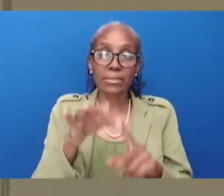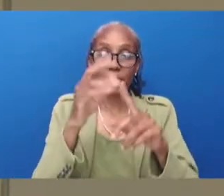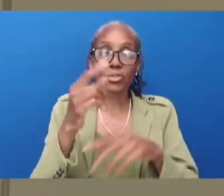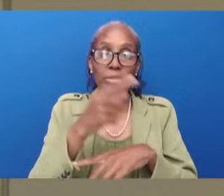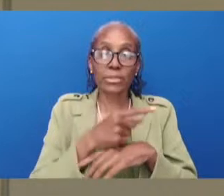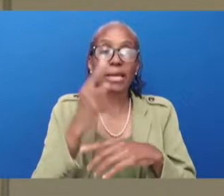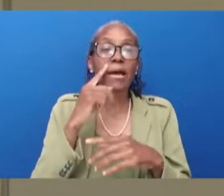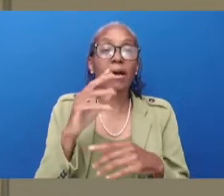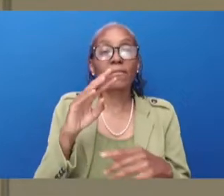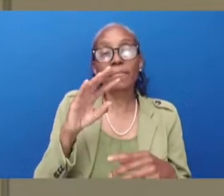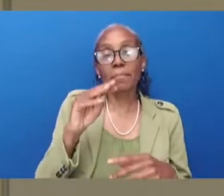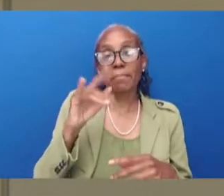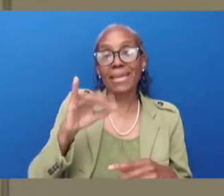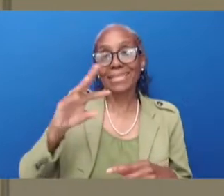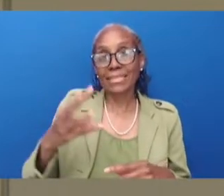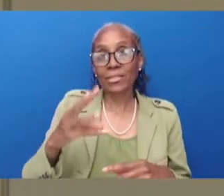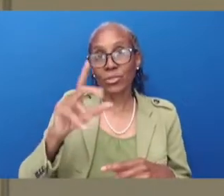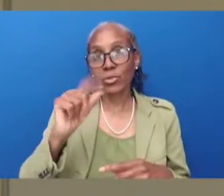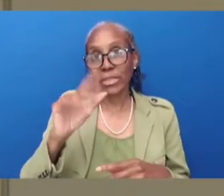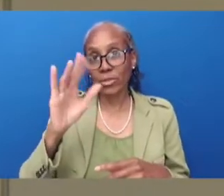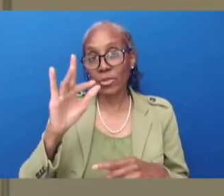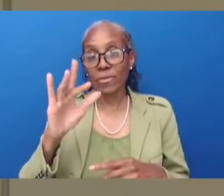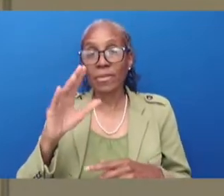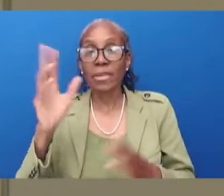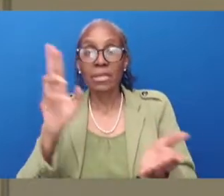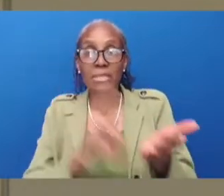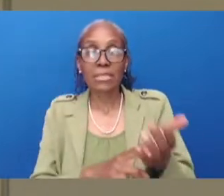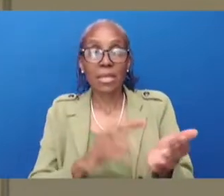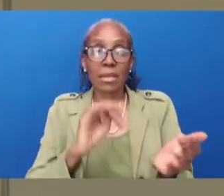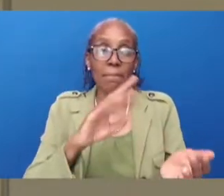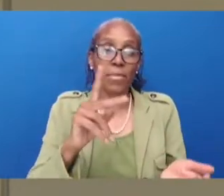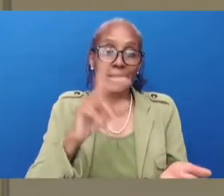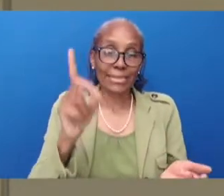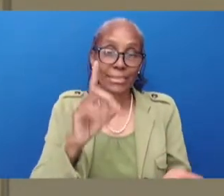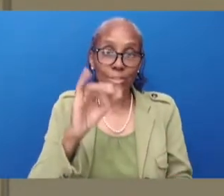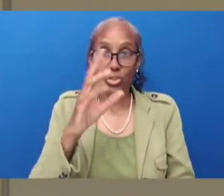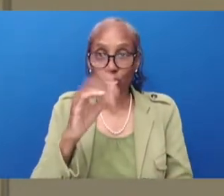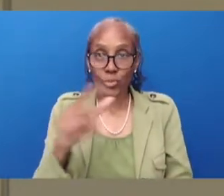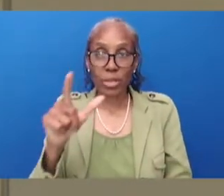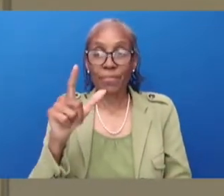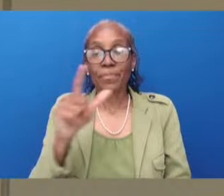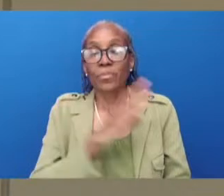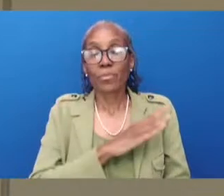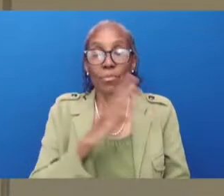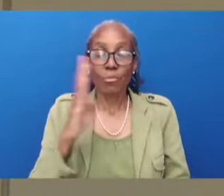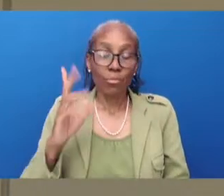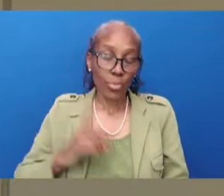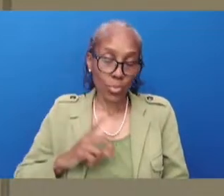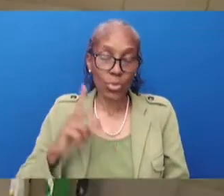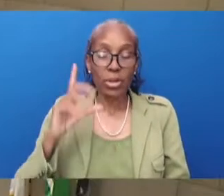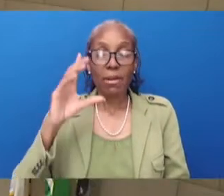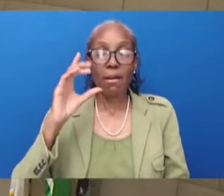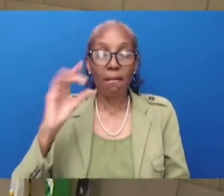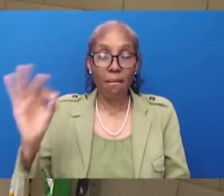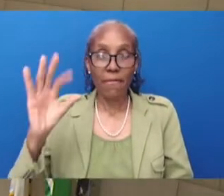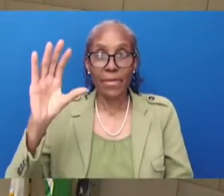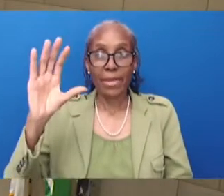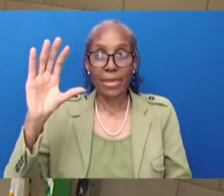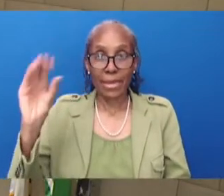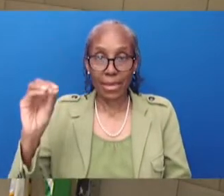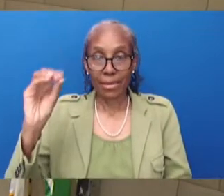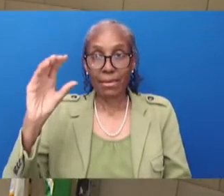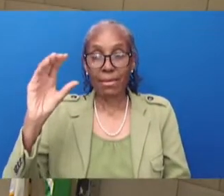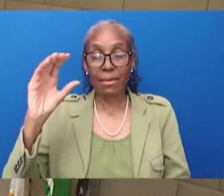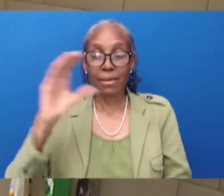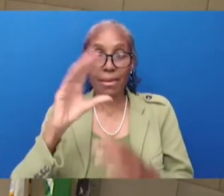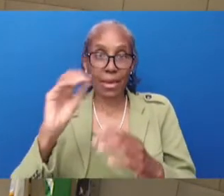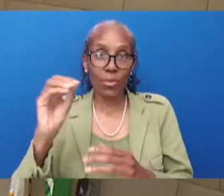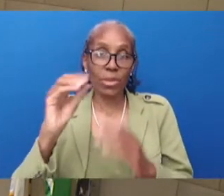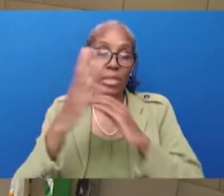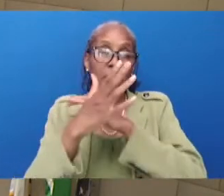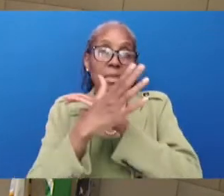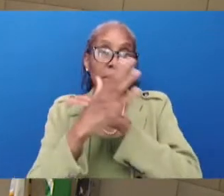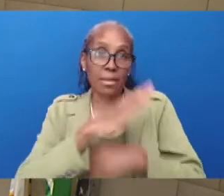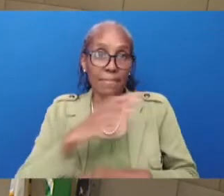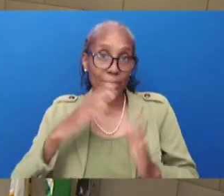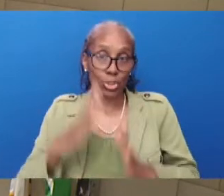JOIN IN THIS SPECIAL OBSERVANCE,